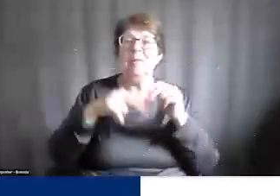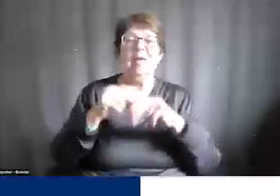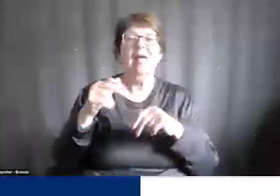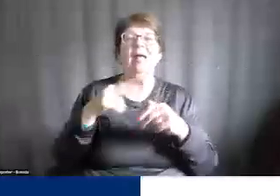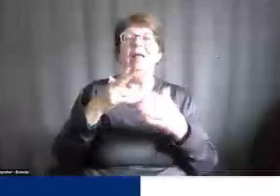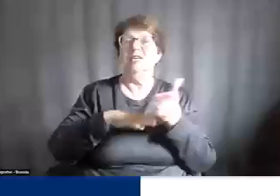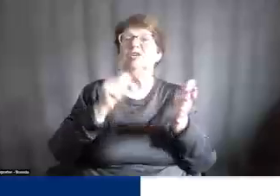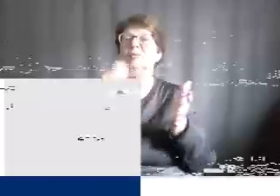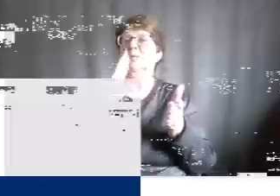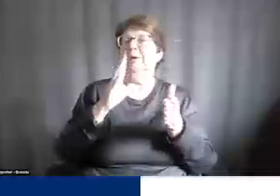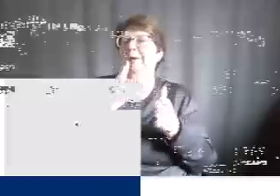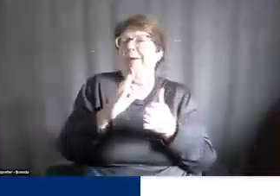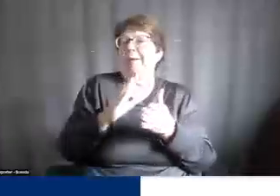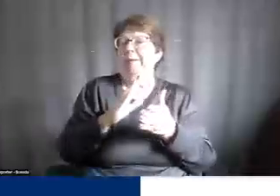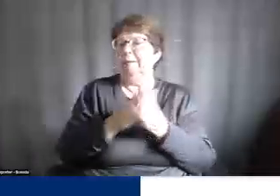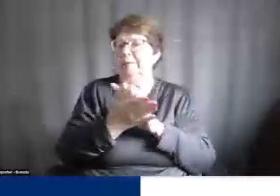Jeremy Fountaine: So thanks for the 2 minutes, everyone.